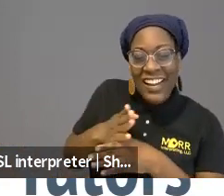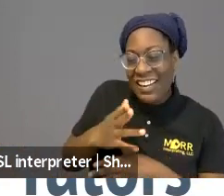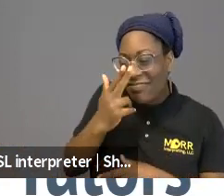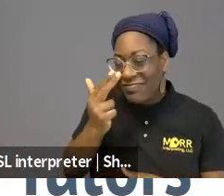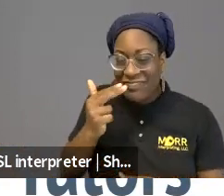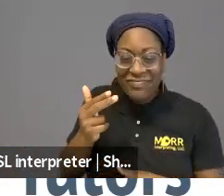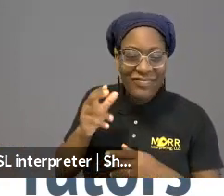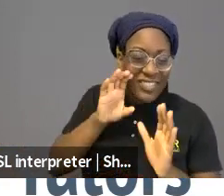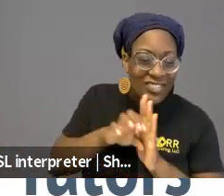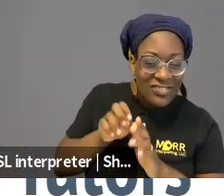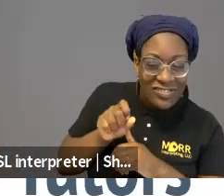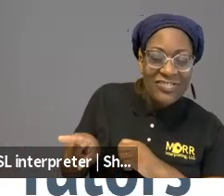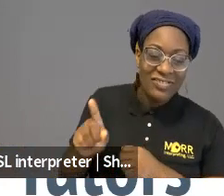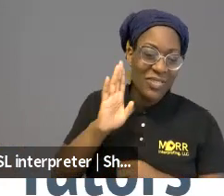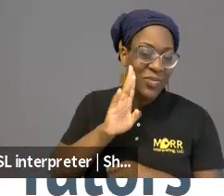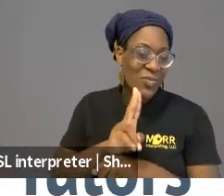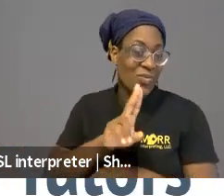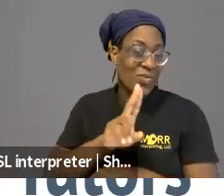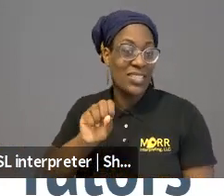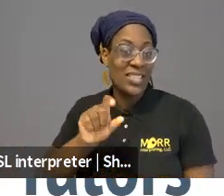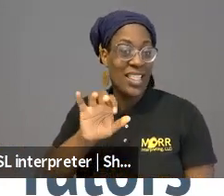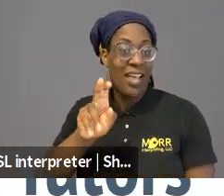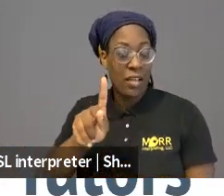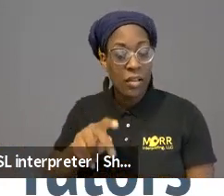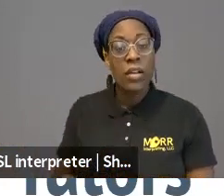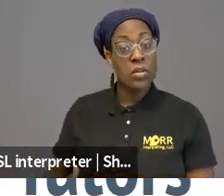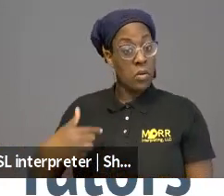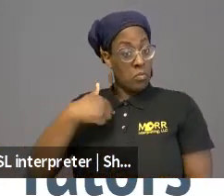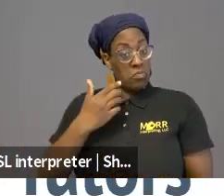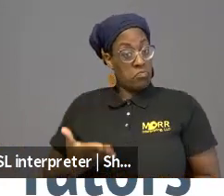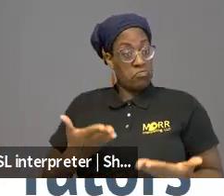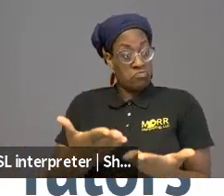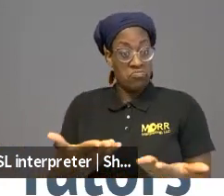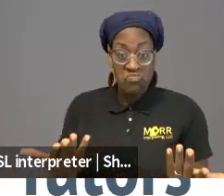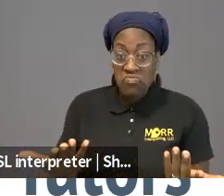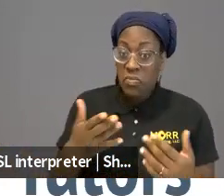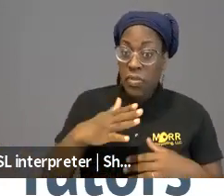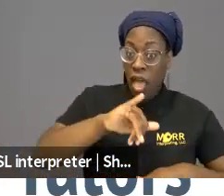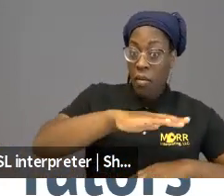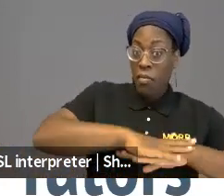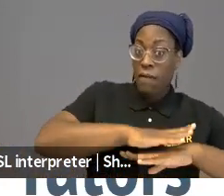the tutors to use it to communicate more often now that we were all online. So